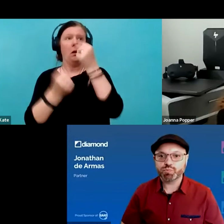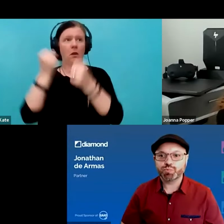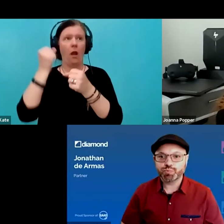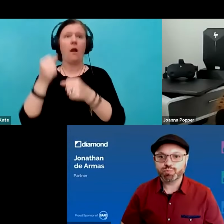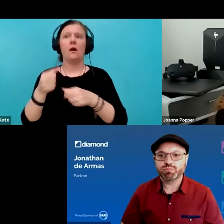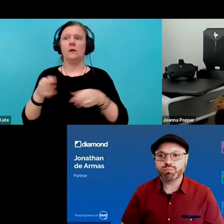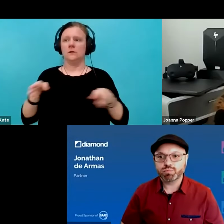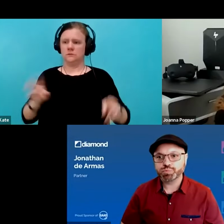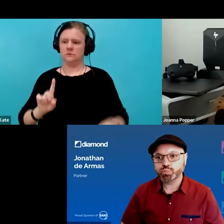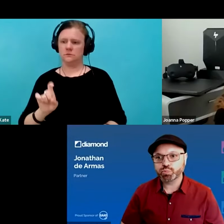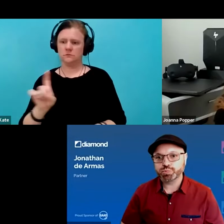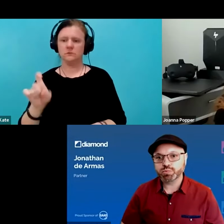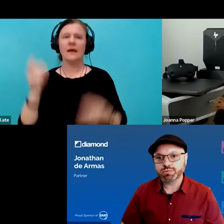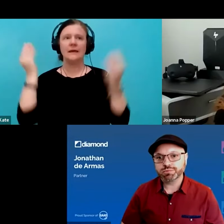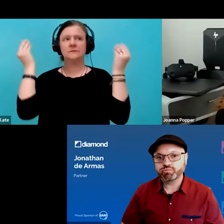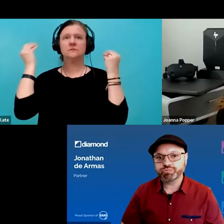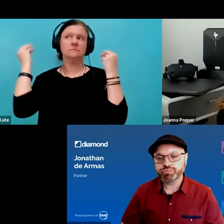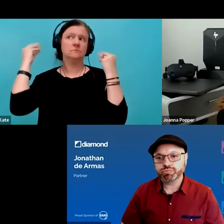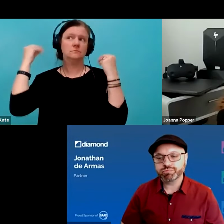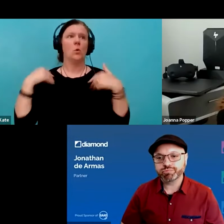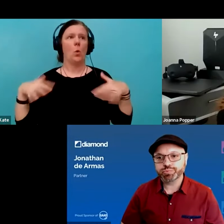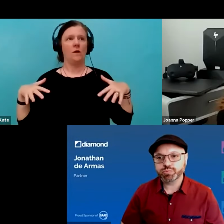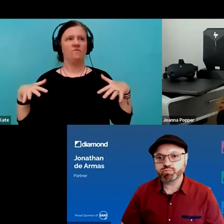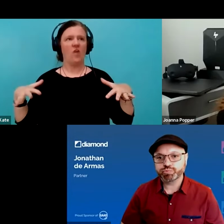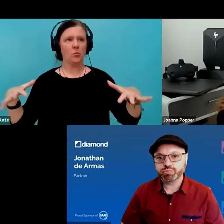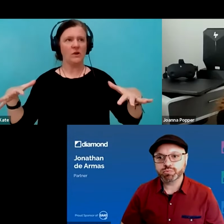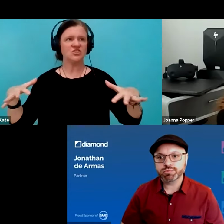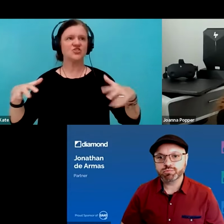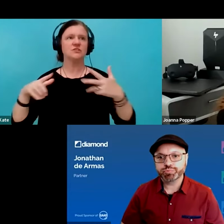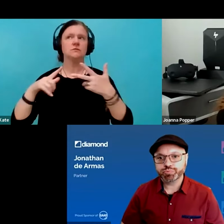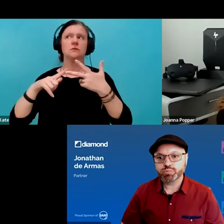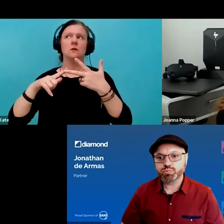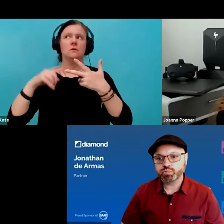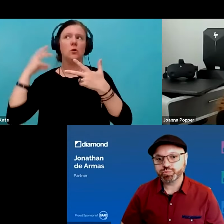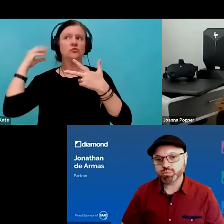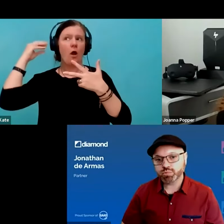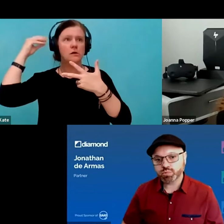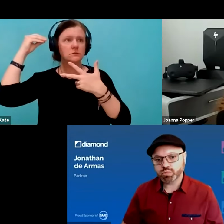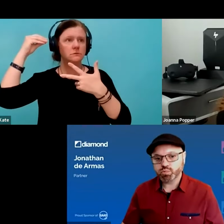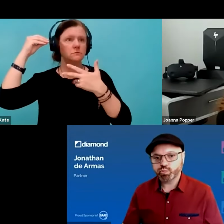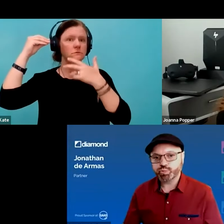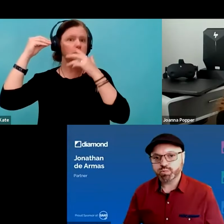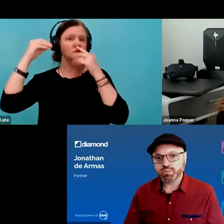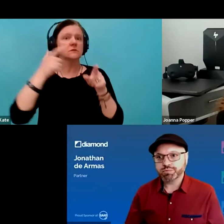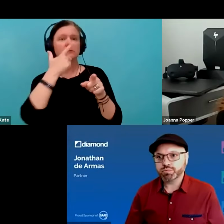providing the audio cues potential vibrations. Unlike when danger is near. Chadwick Turner: And what's interesting about what Christine is doing is they're